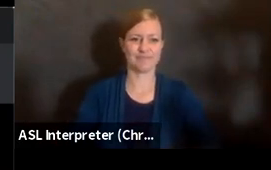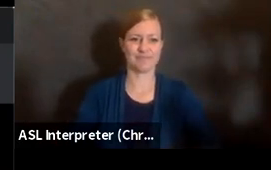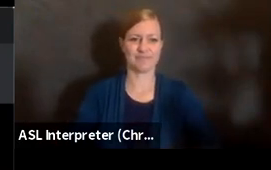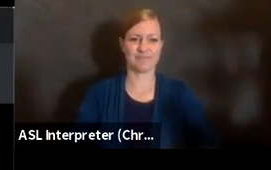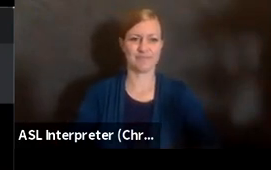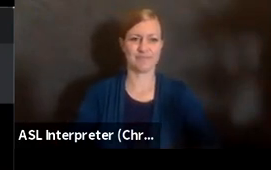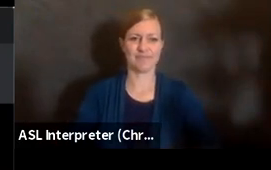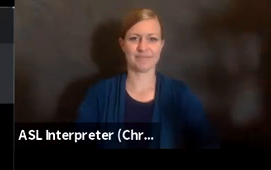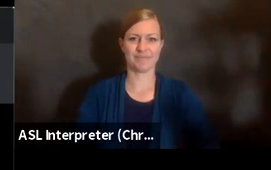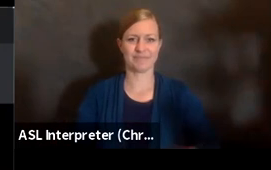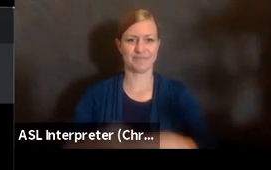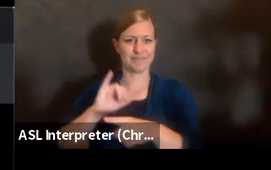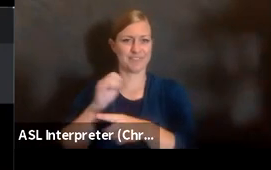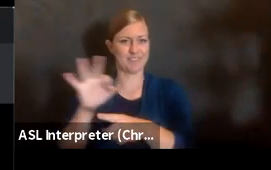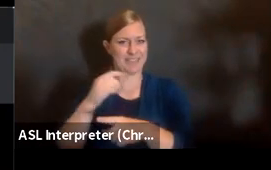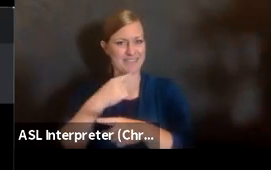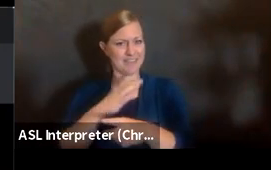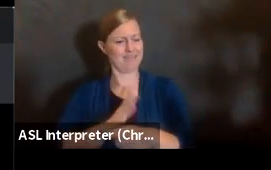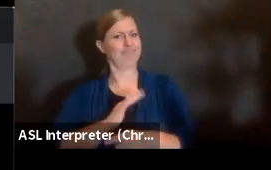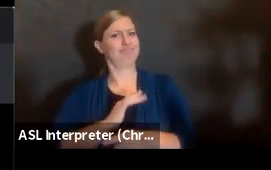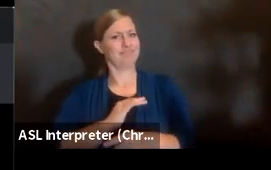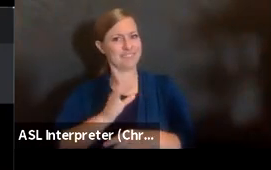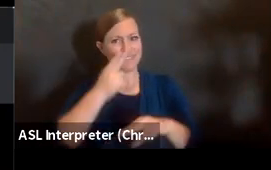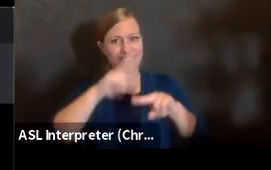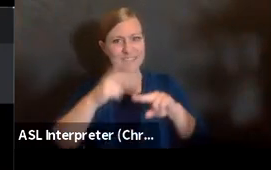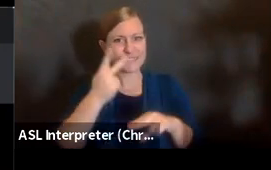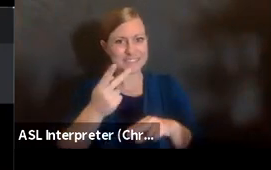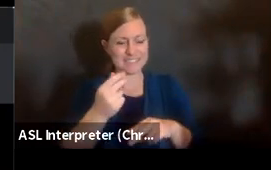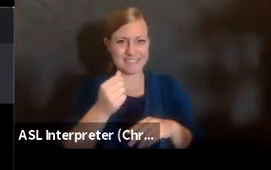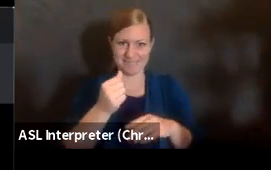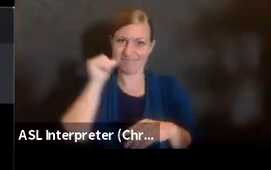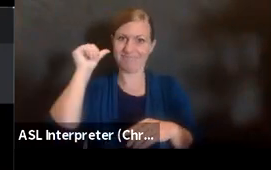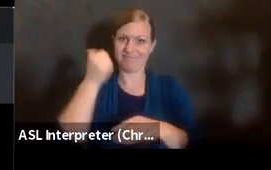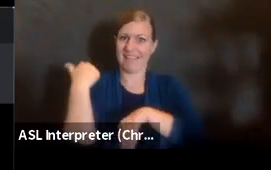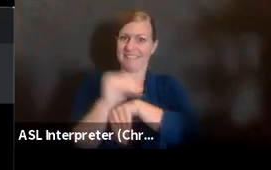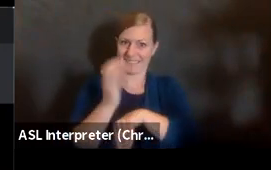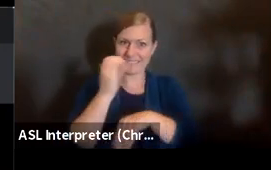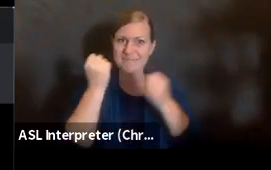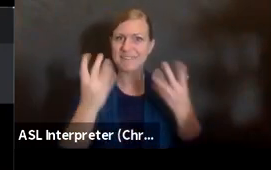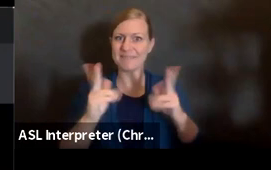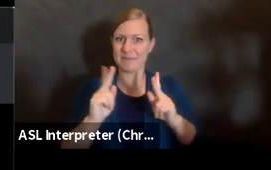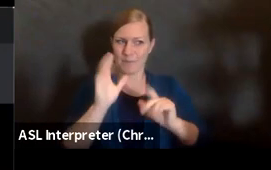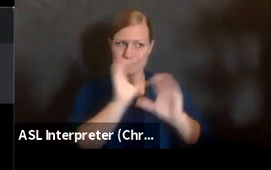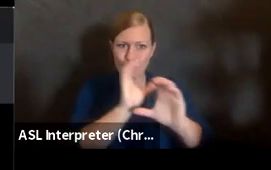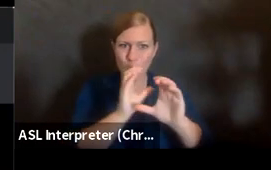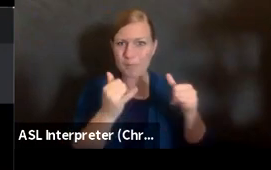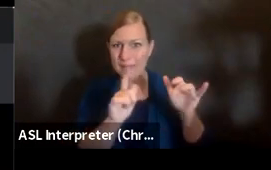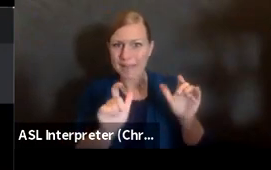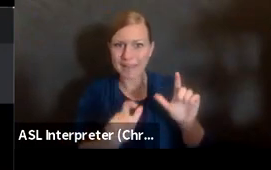Jeff Crawford: Andrew, it's fun to see how many people were getting a chance, last night to explore some more. I really appreciate that. ESD 113 - Andrew Hickman: Me too.